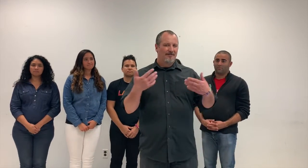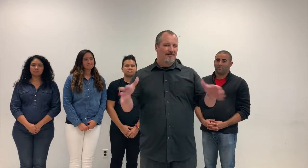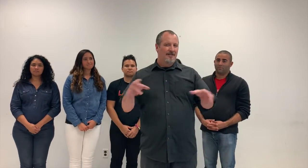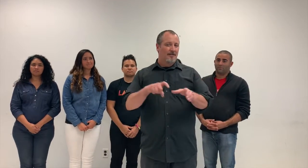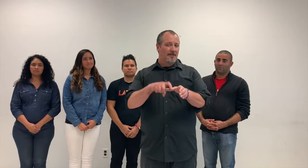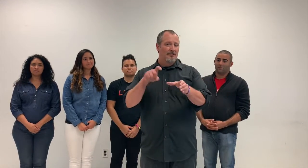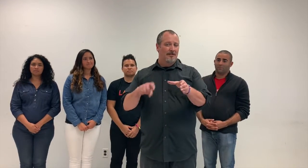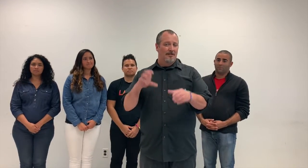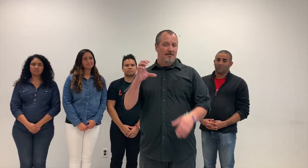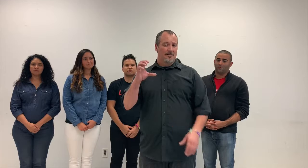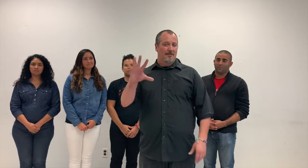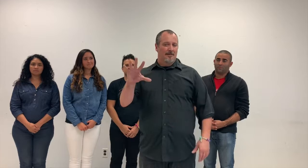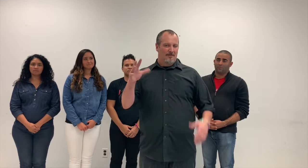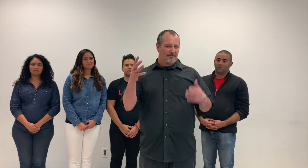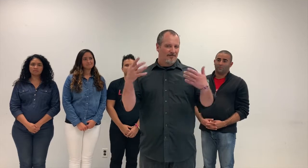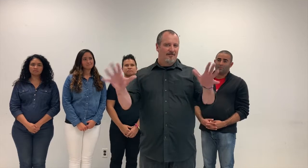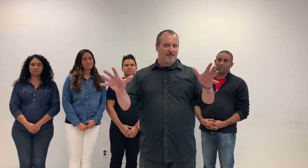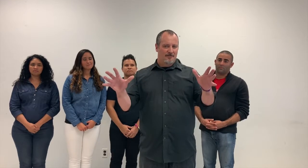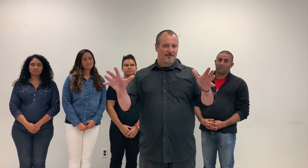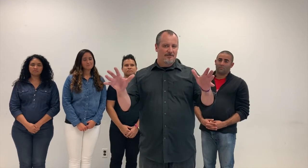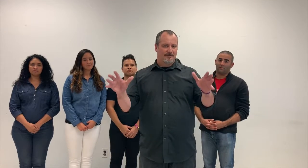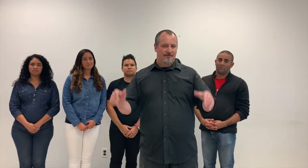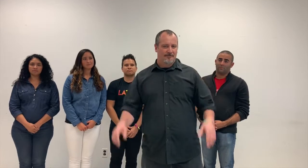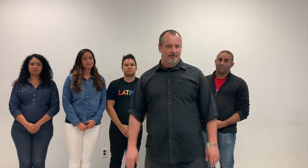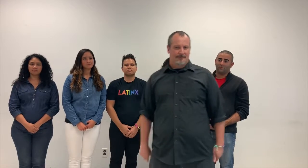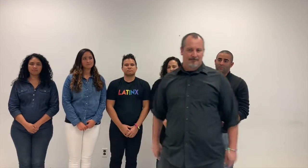Rogelio has resigned from the organization.